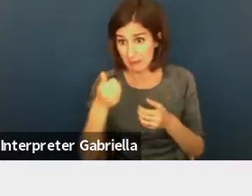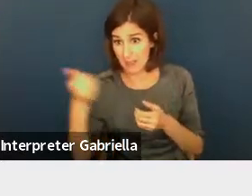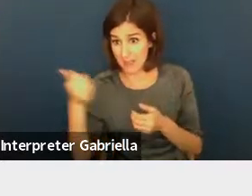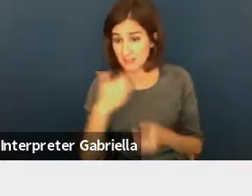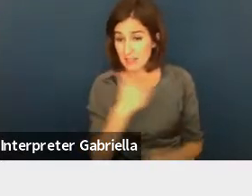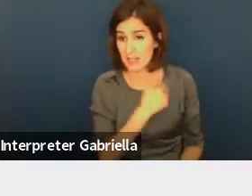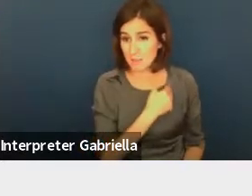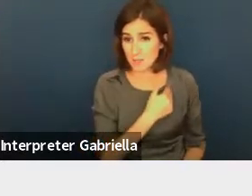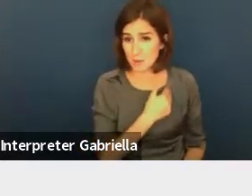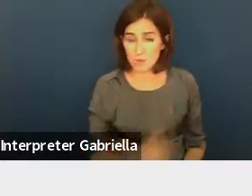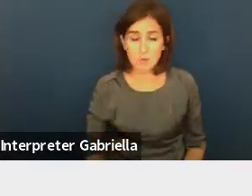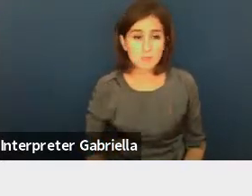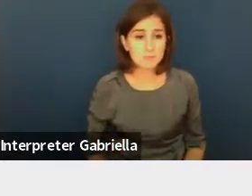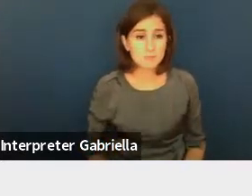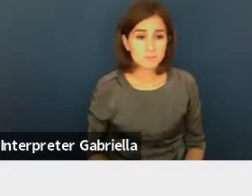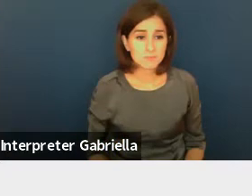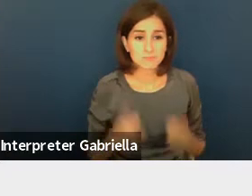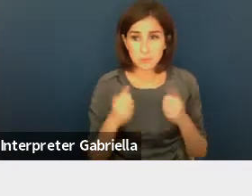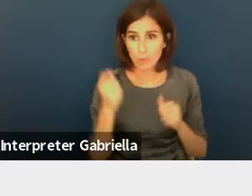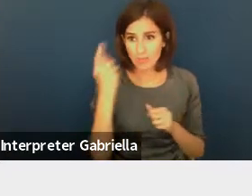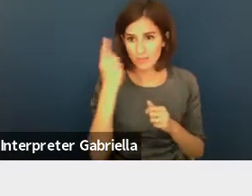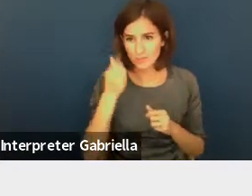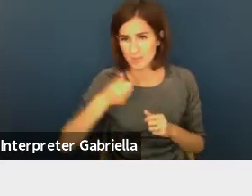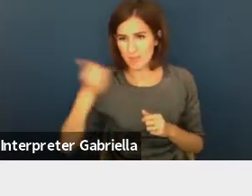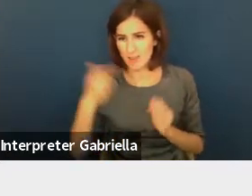Linda Kobashigawa: Trying to think of another thing. Linda Kobashigawa: To show you but I know I showed you a lot.